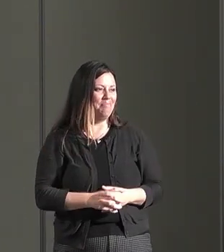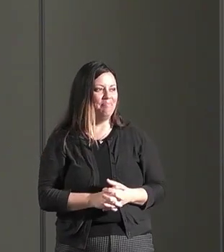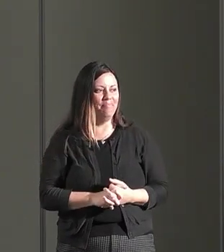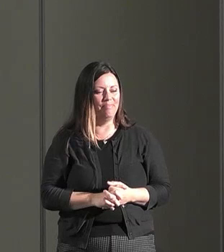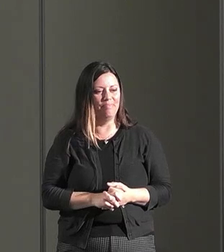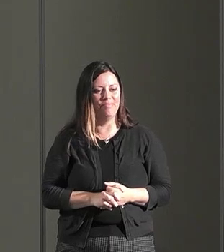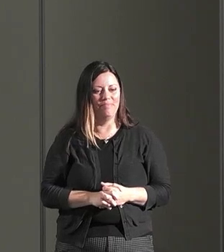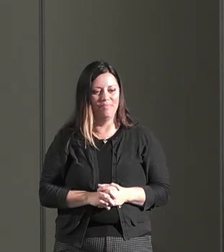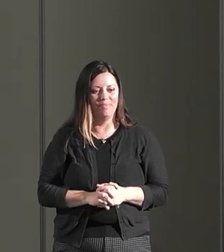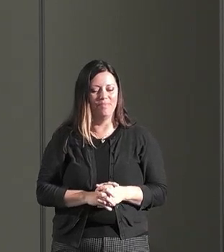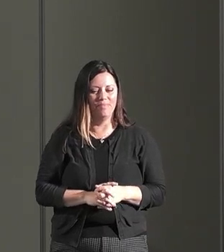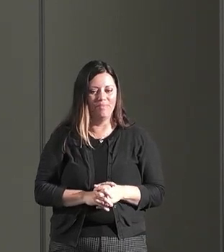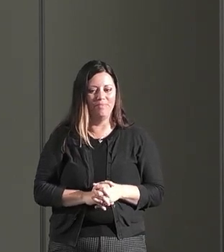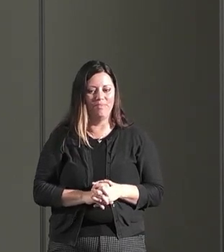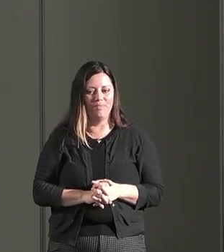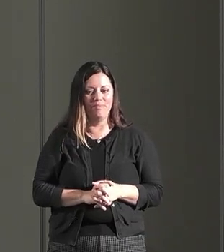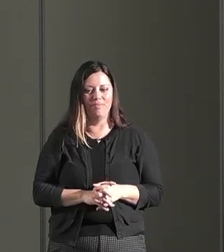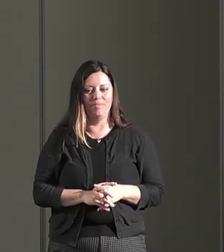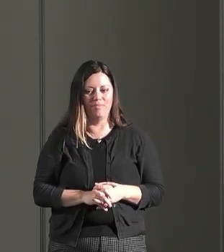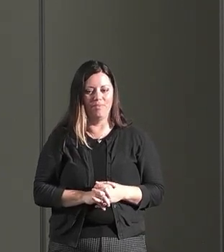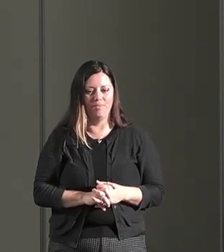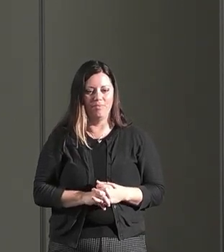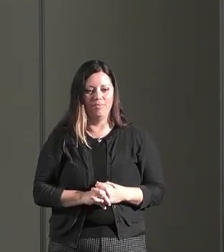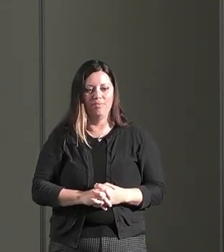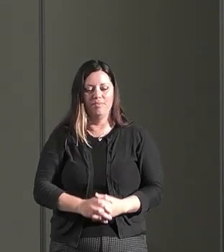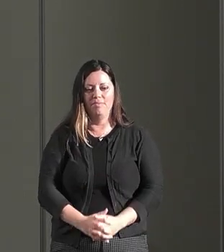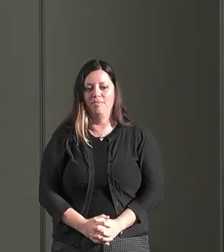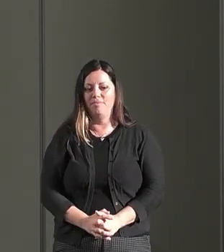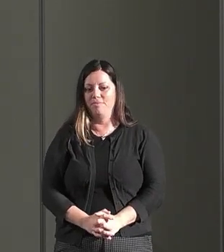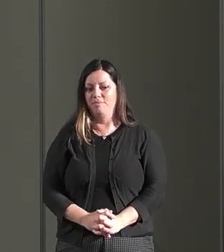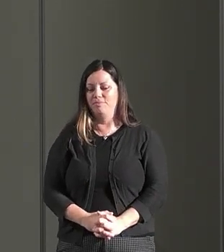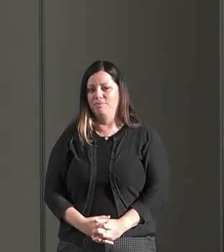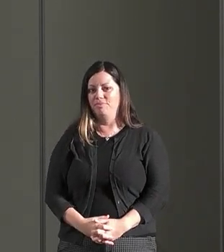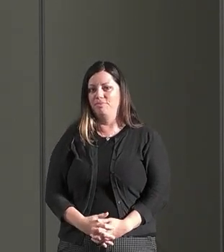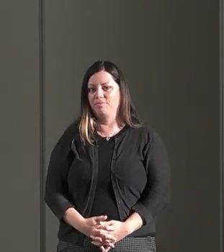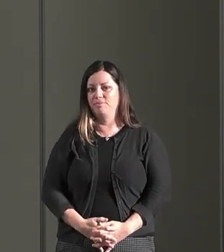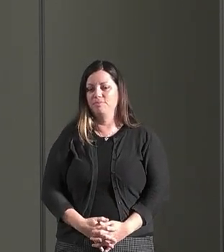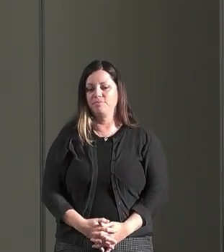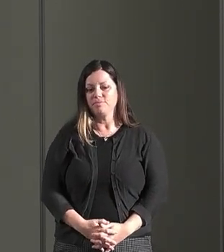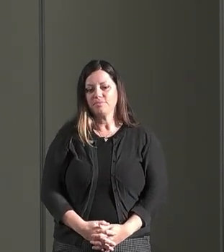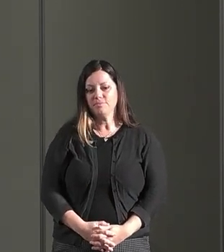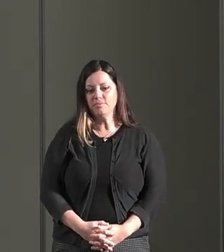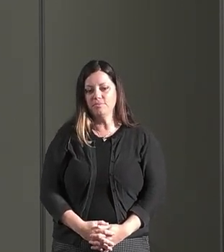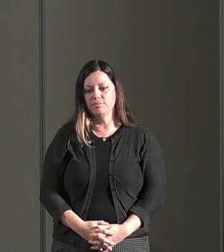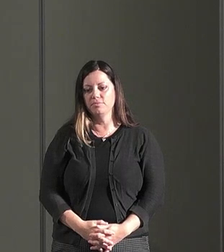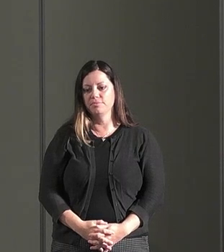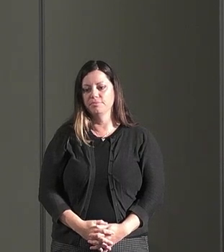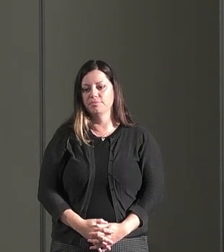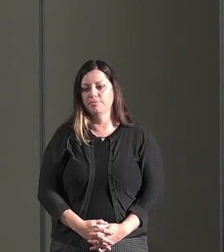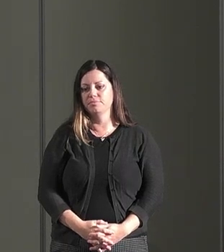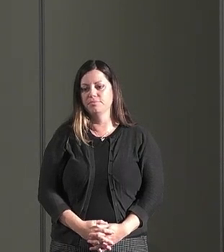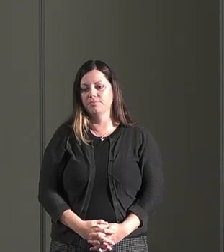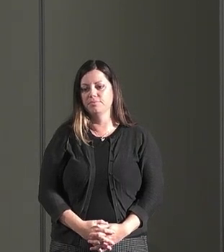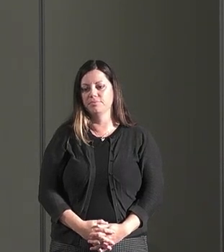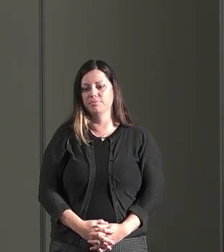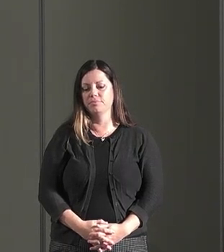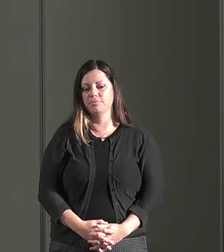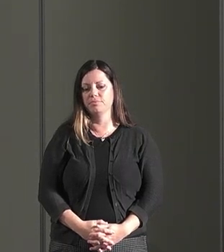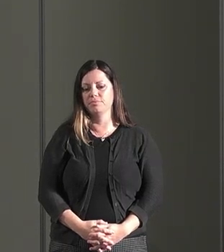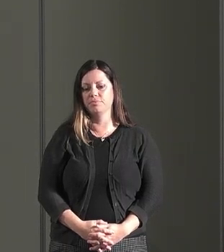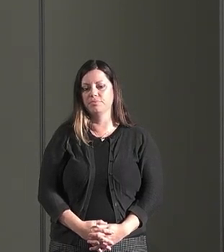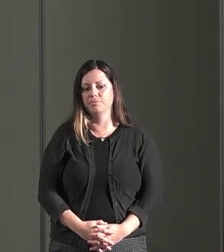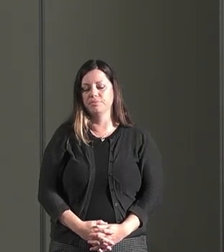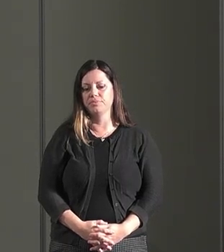This is Greg signing. At the end of the day, we want to feel like human